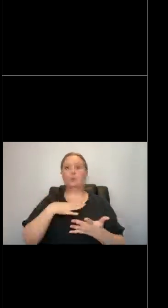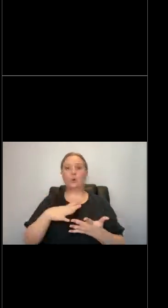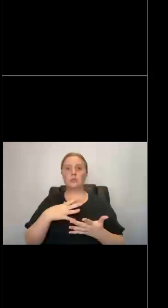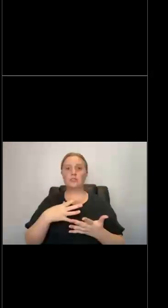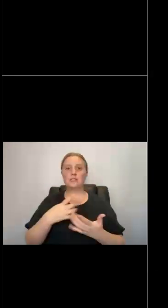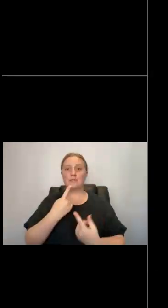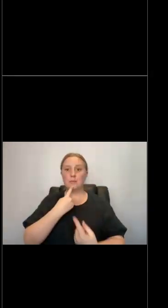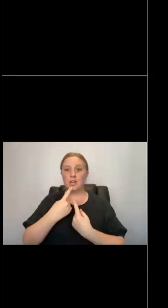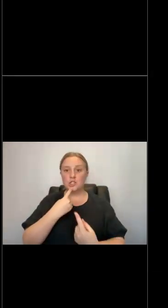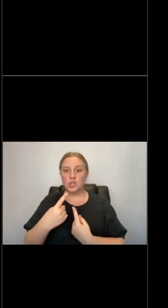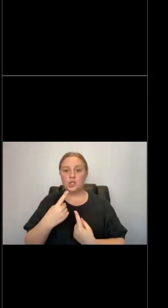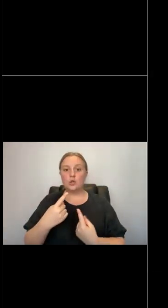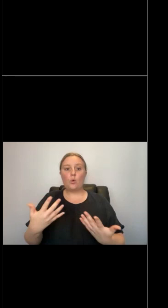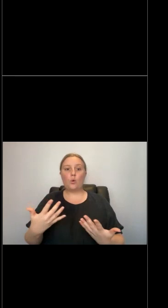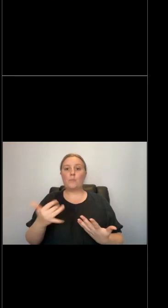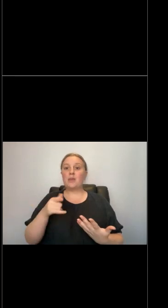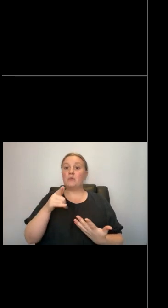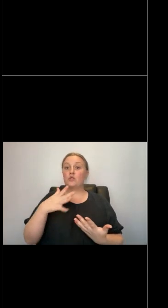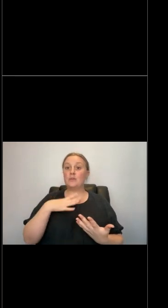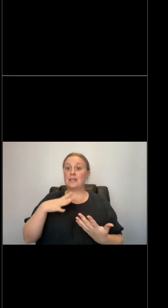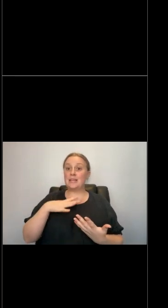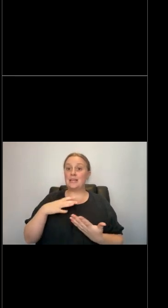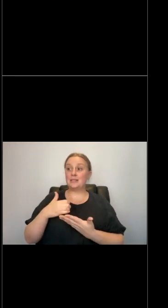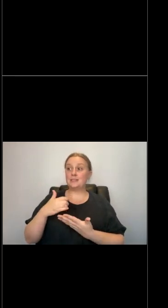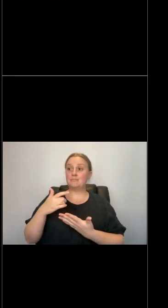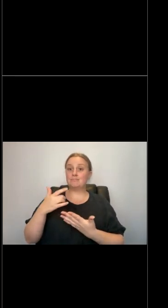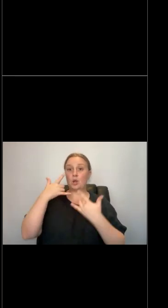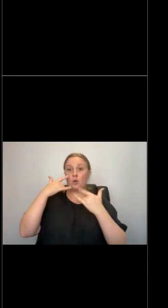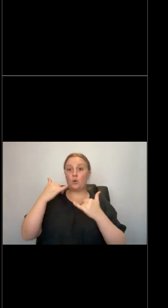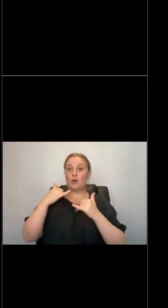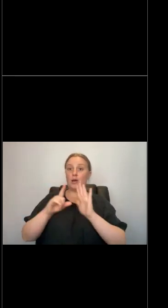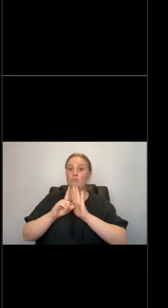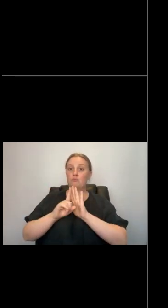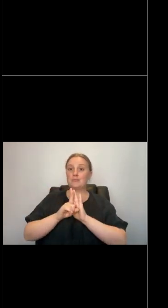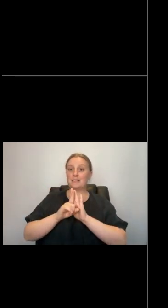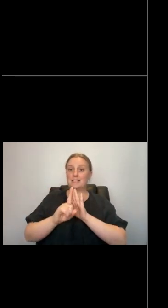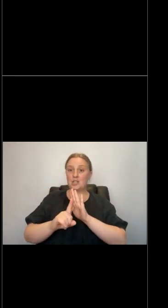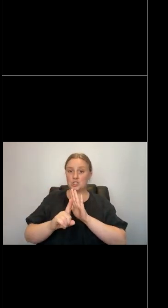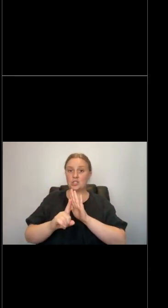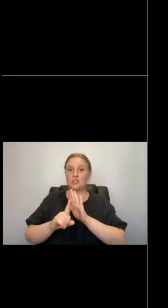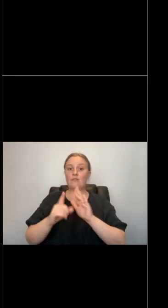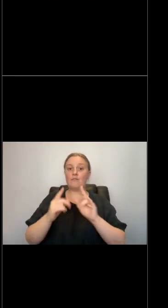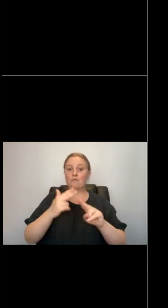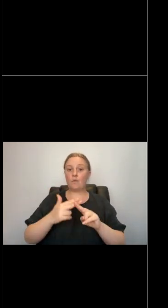some representation in the Mental Health Review Tribunal, please contact Legal Aid.